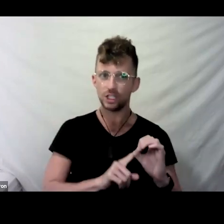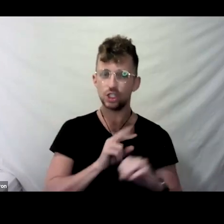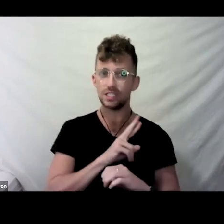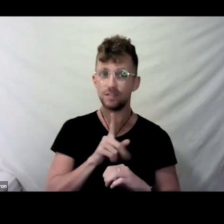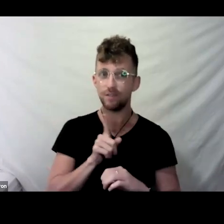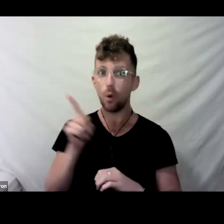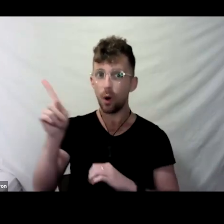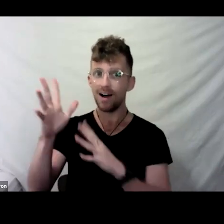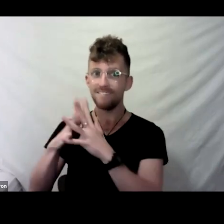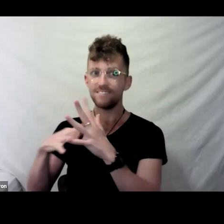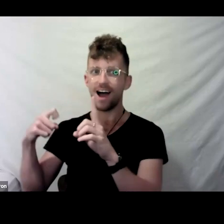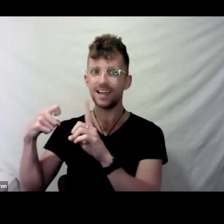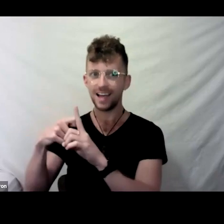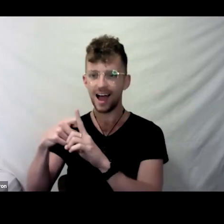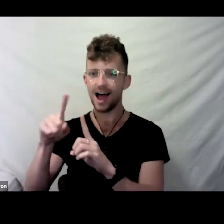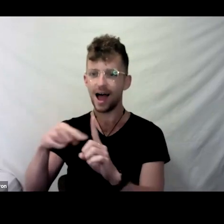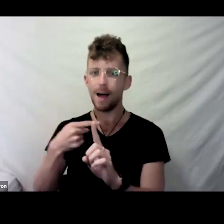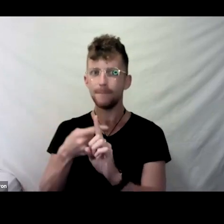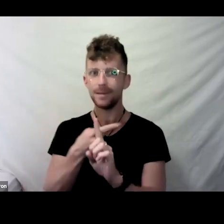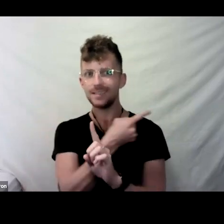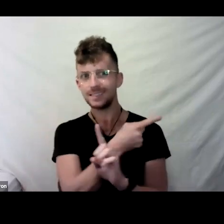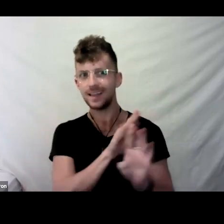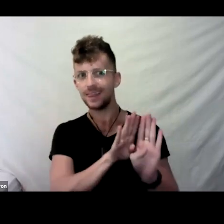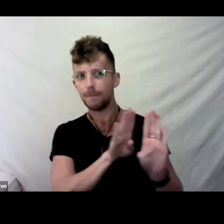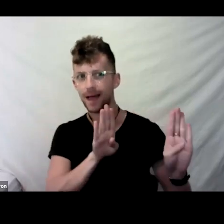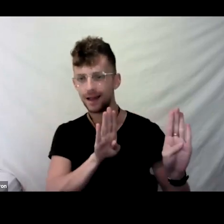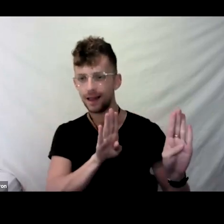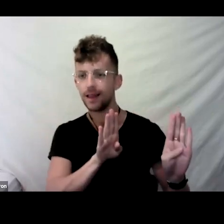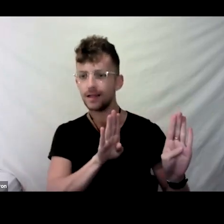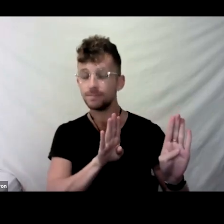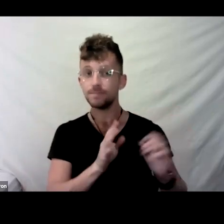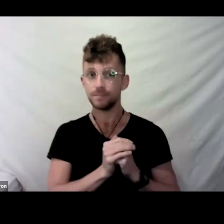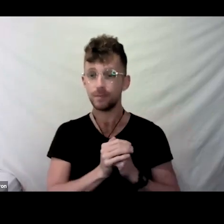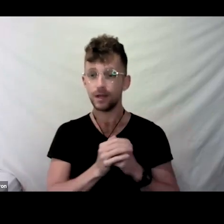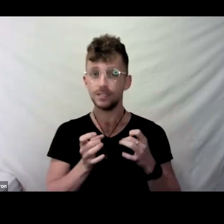And so we will start off with some of those questions that we had received prior.